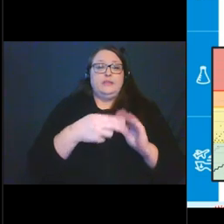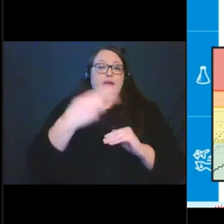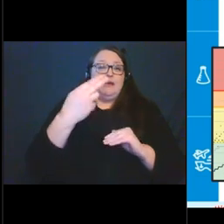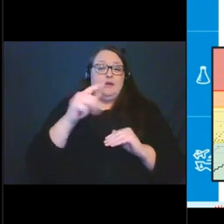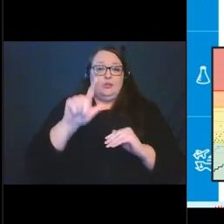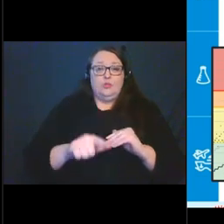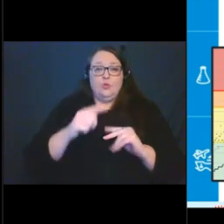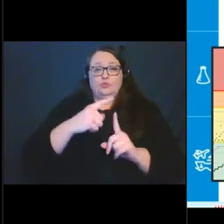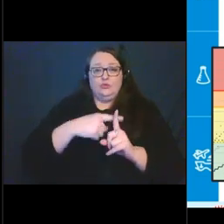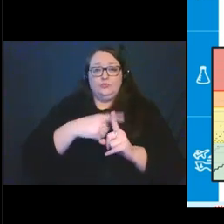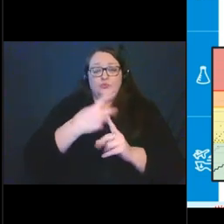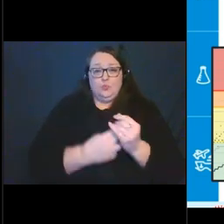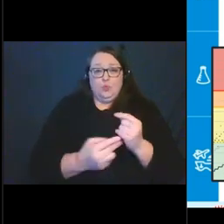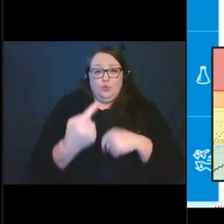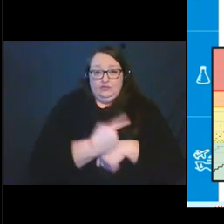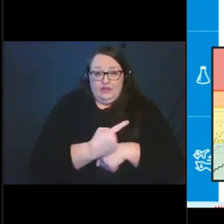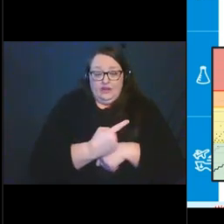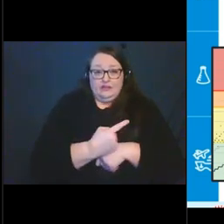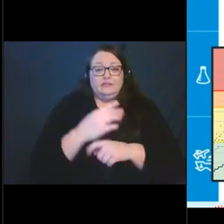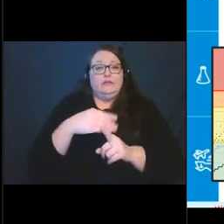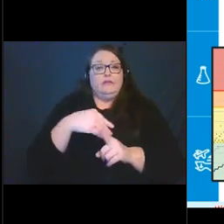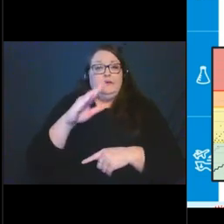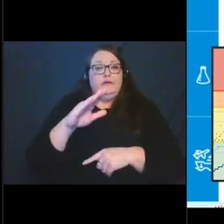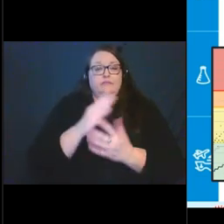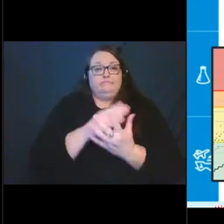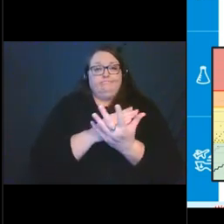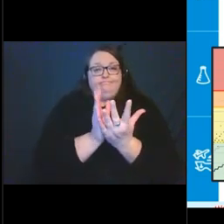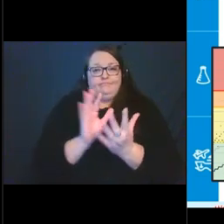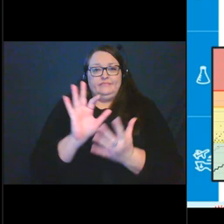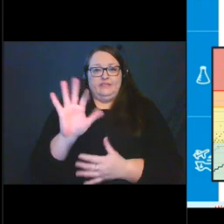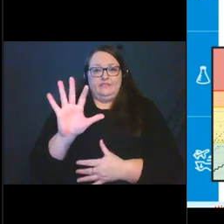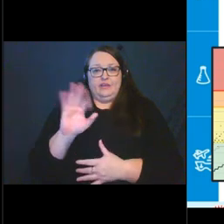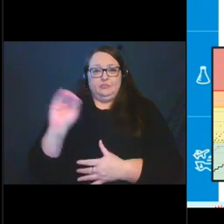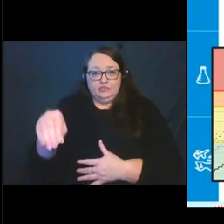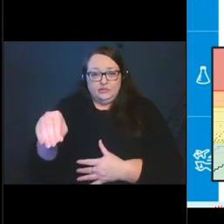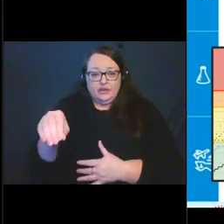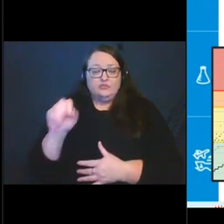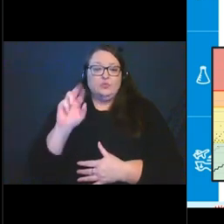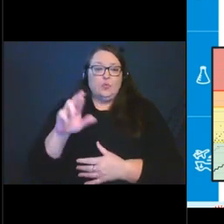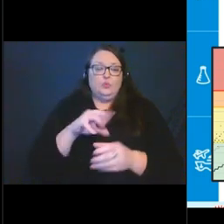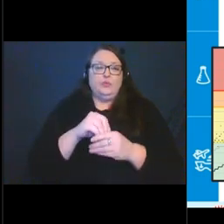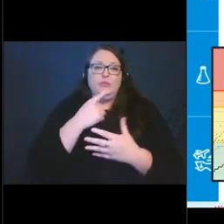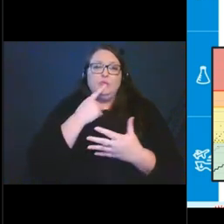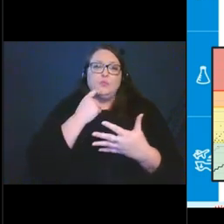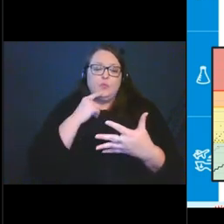on both days are above the 95th percentile, or within that red or major category. In other words,